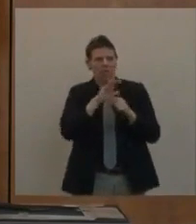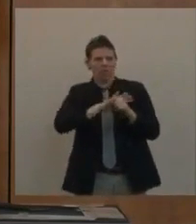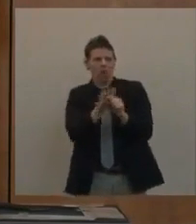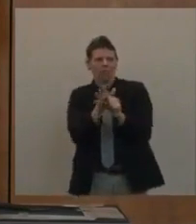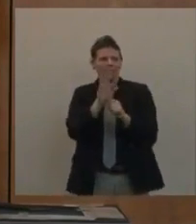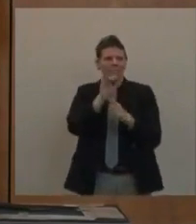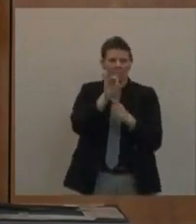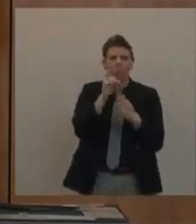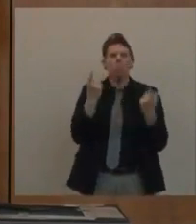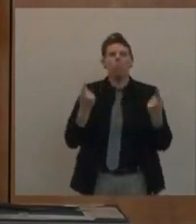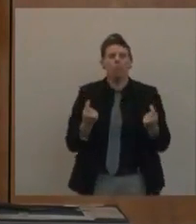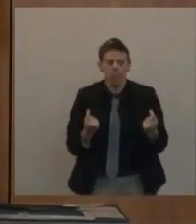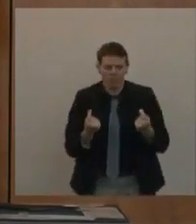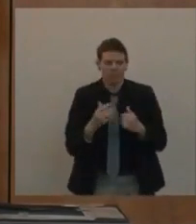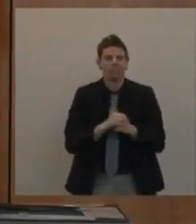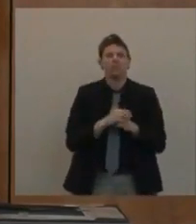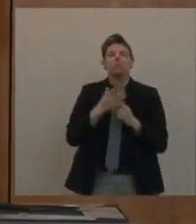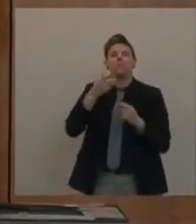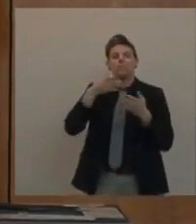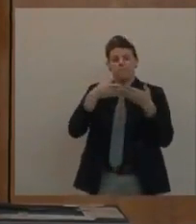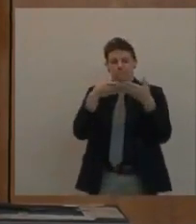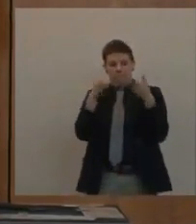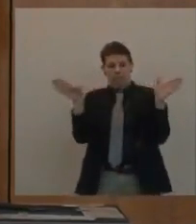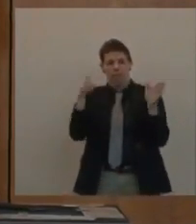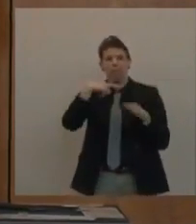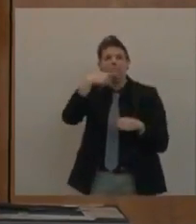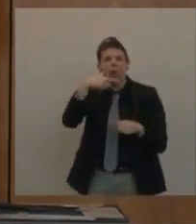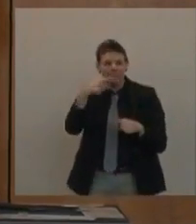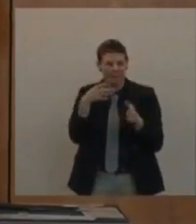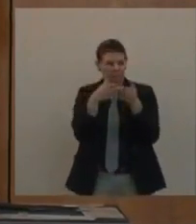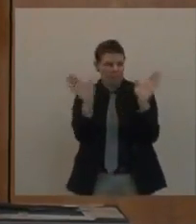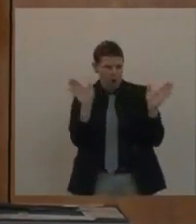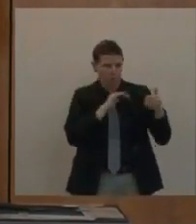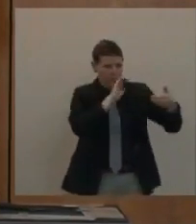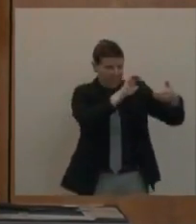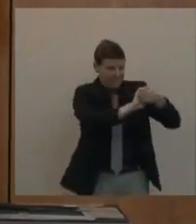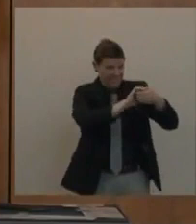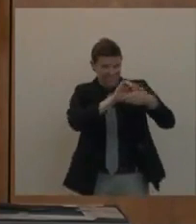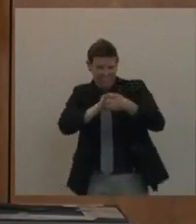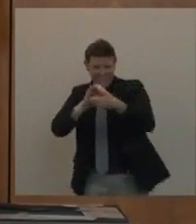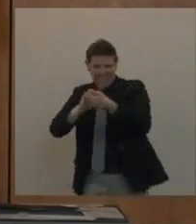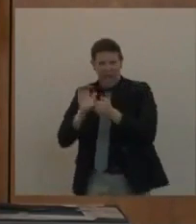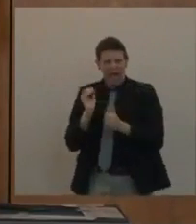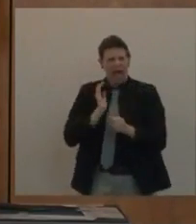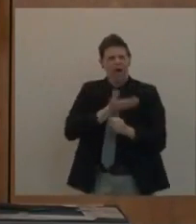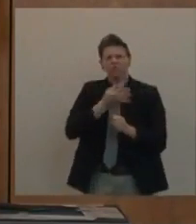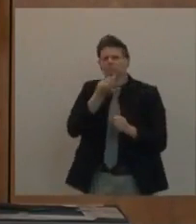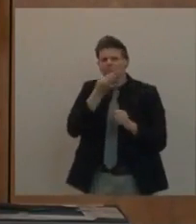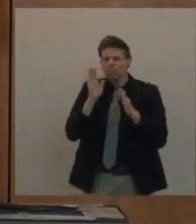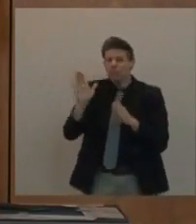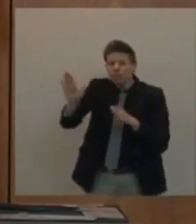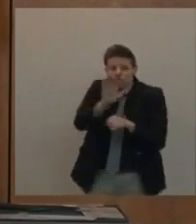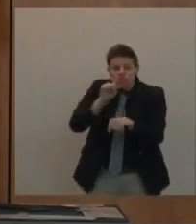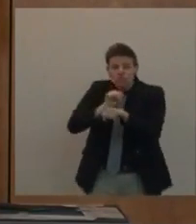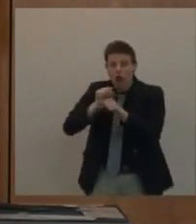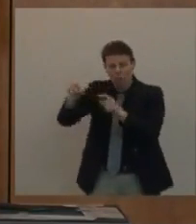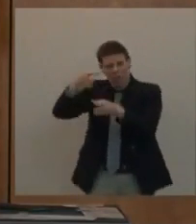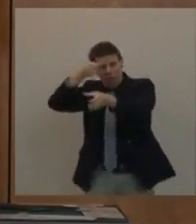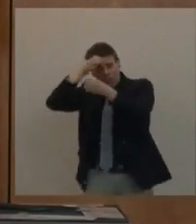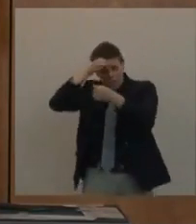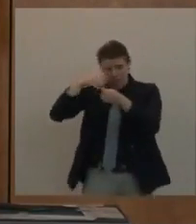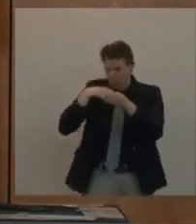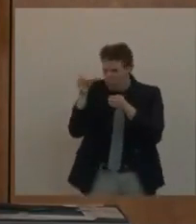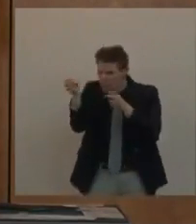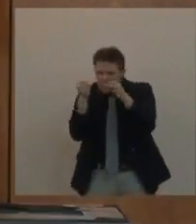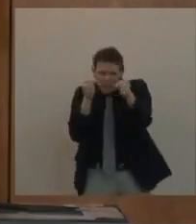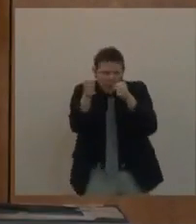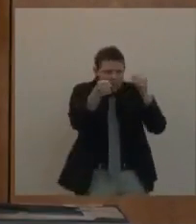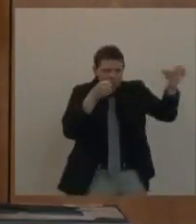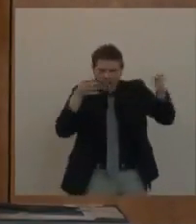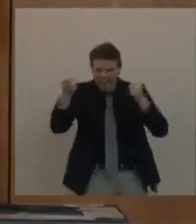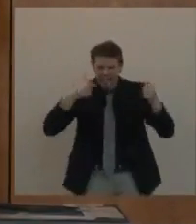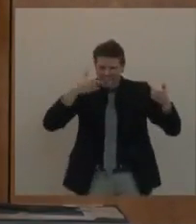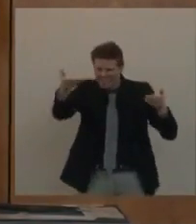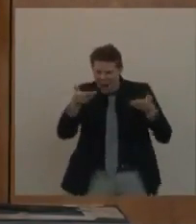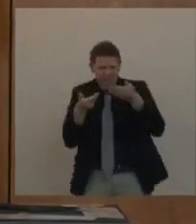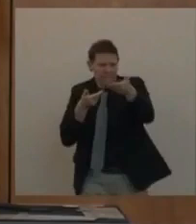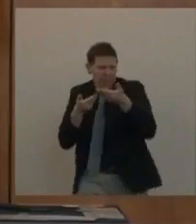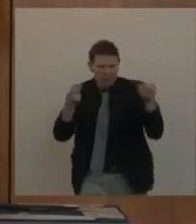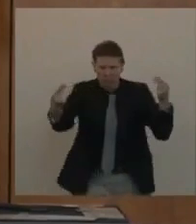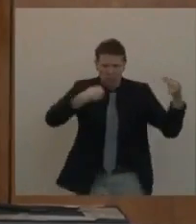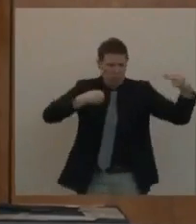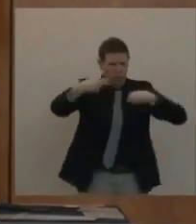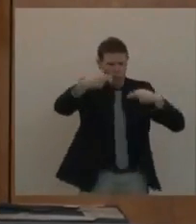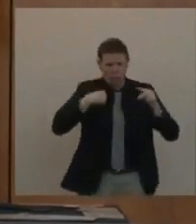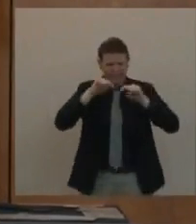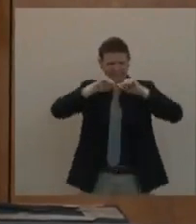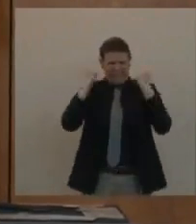THE KEY HERE, THINK, TO SUCCESSFULLY DEAL WITH COVID-19, IS BROAD-BASED PUBLIC-PRIVATE PARTNERSHIPS, CONTINUING TO LEVERAGE OUR EXPERTISE.